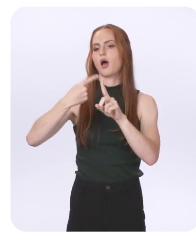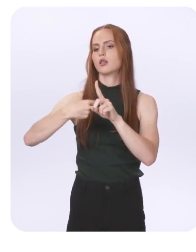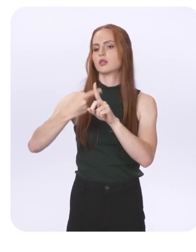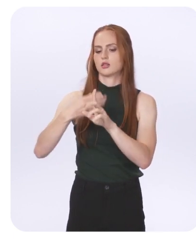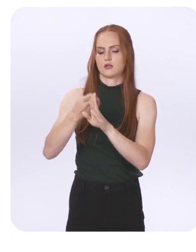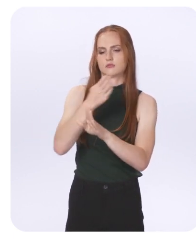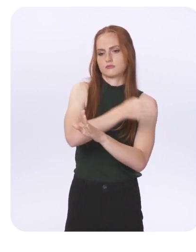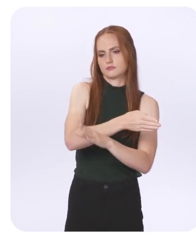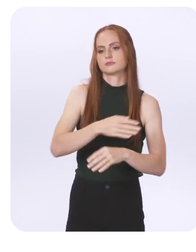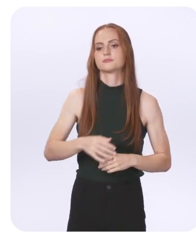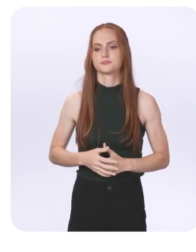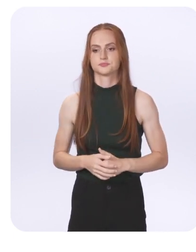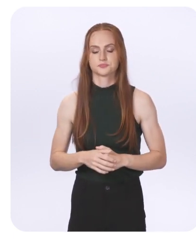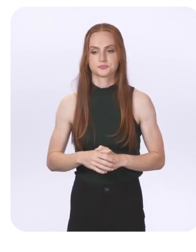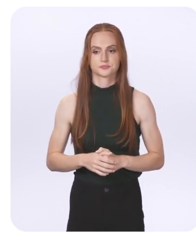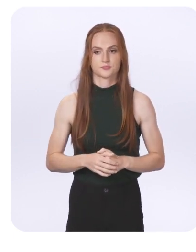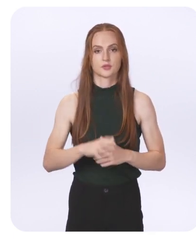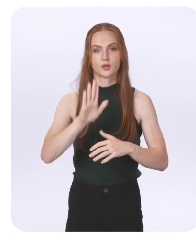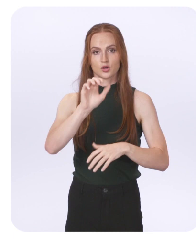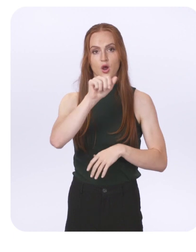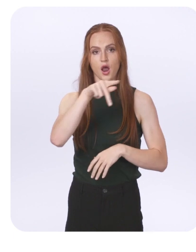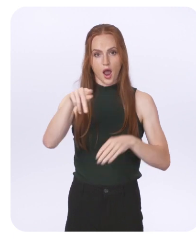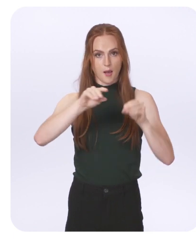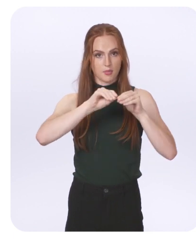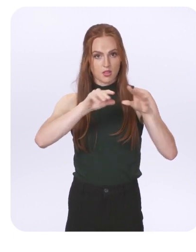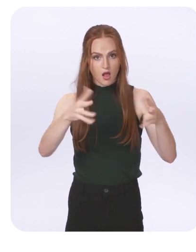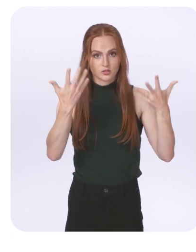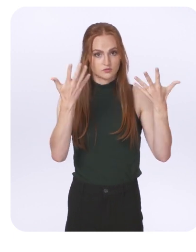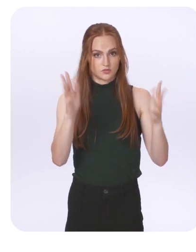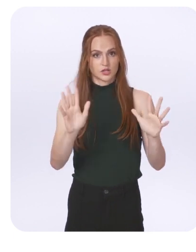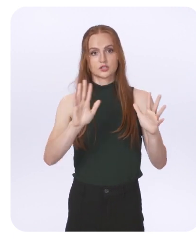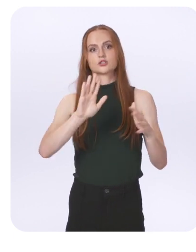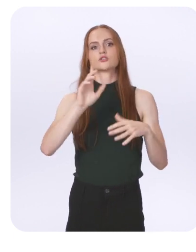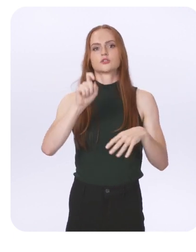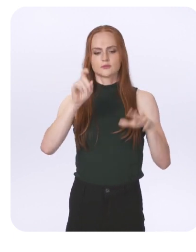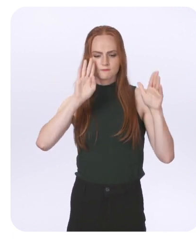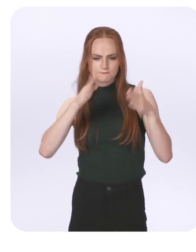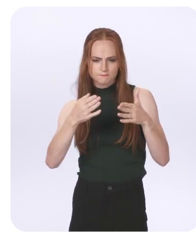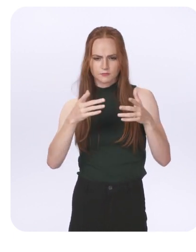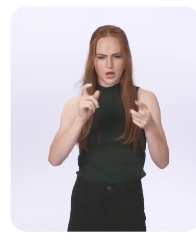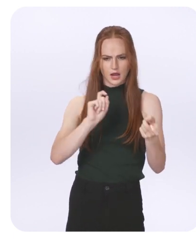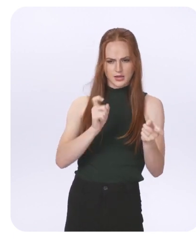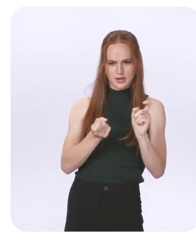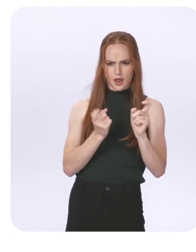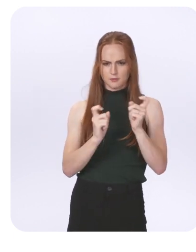After your app launches, it’s all about adapting to your audience and iterating into success.